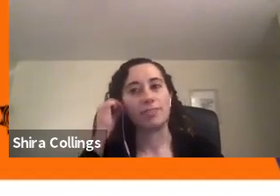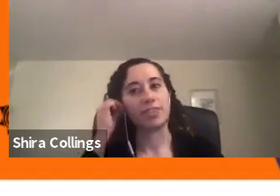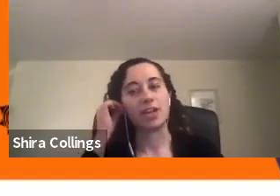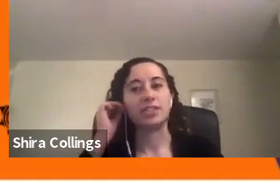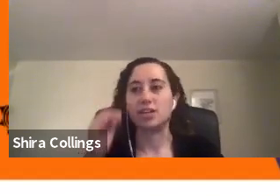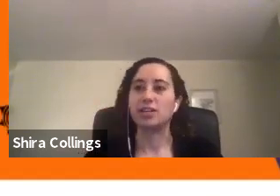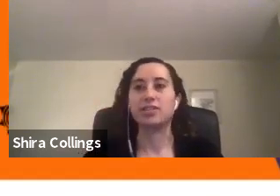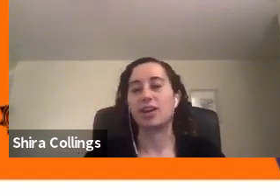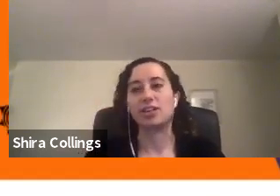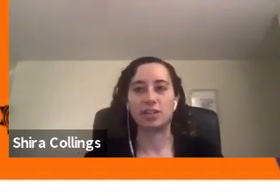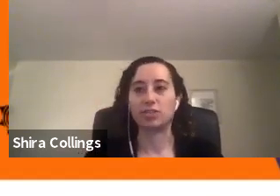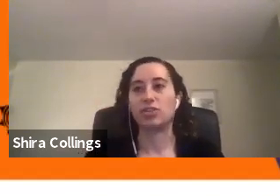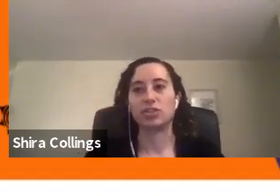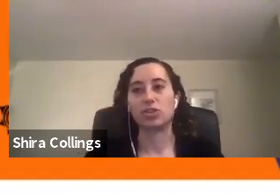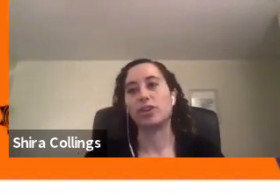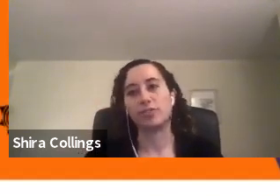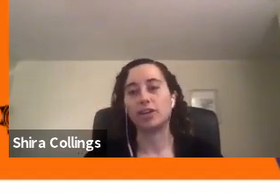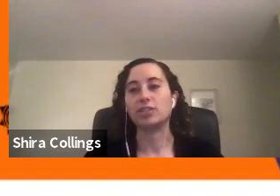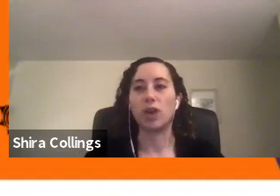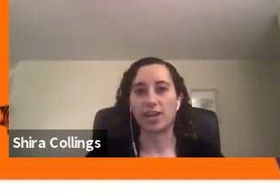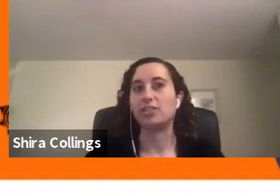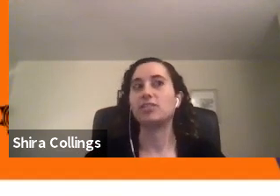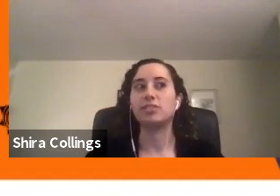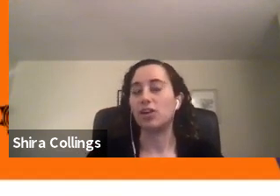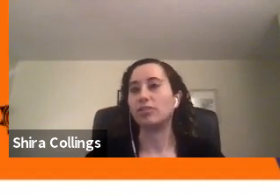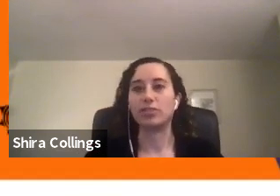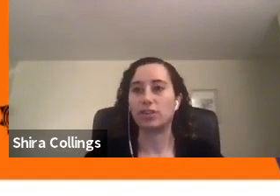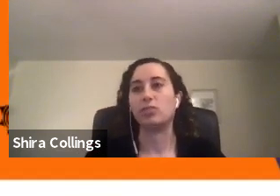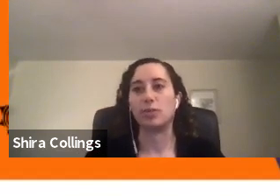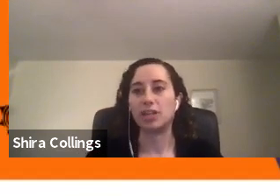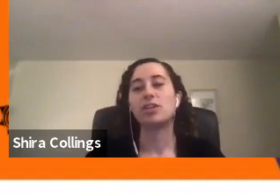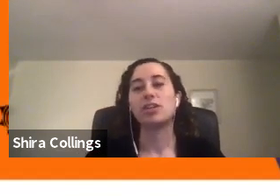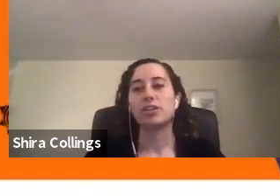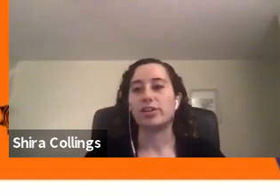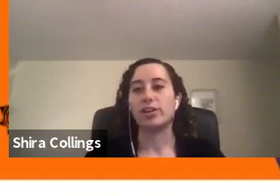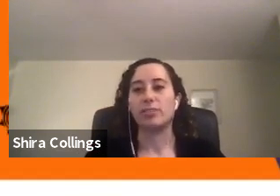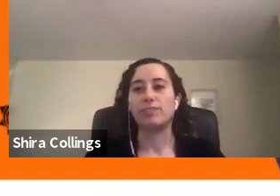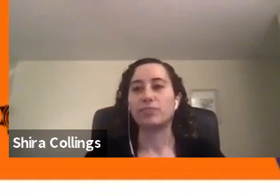who are affected by eating disorders. As I said, usually the idea is that